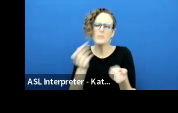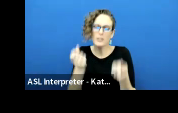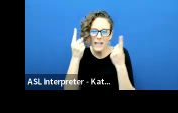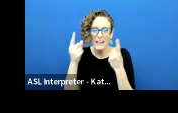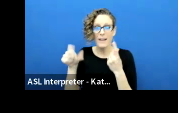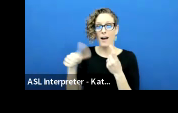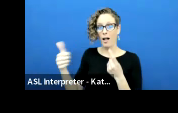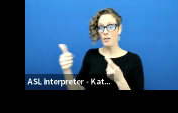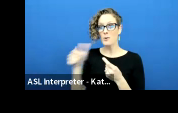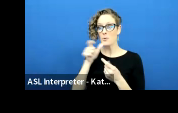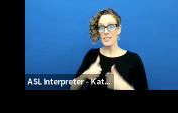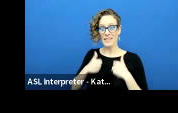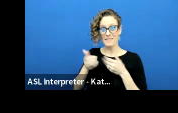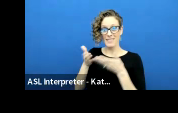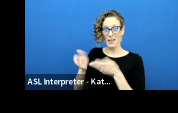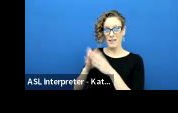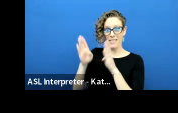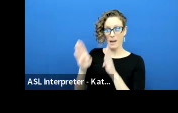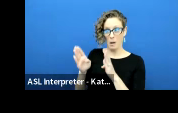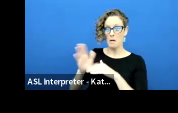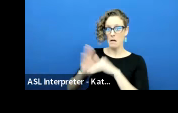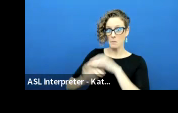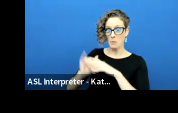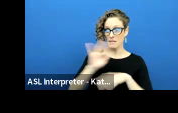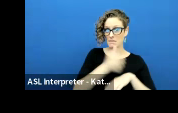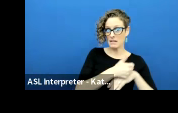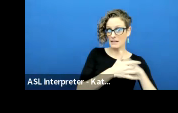home are going to be comfortable with what we put in place okay so let's go to the next slide